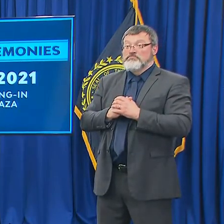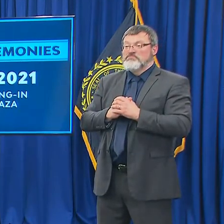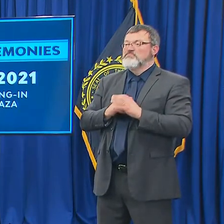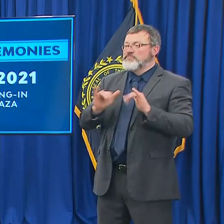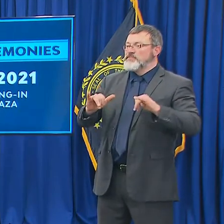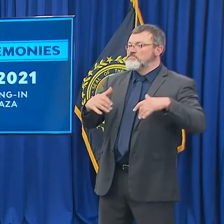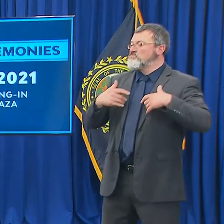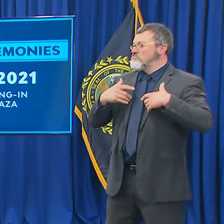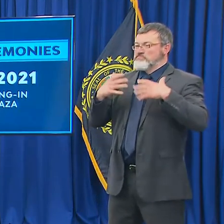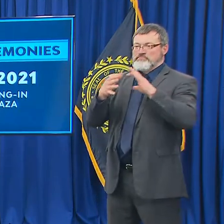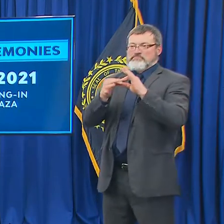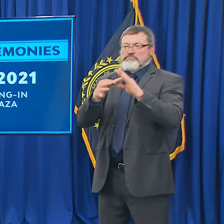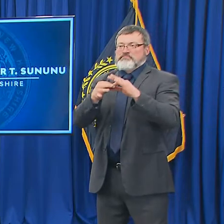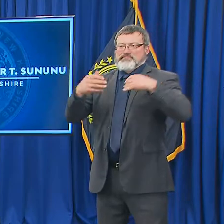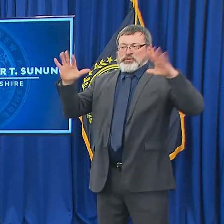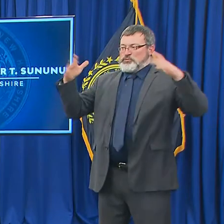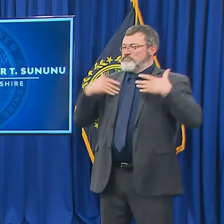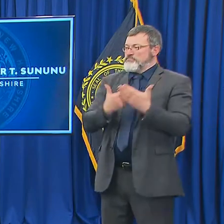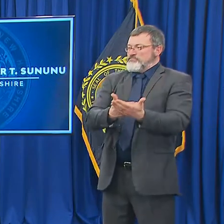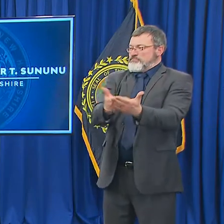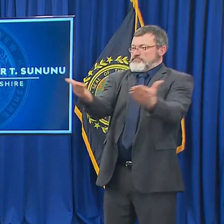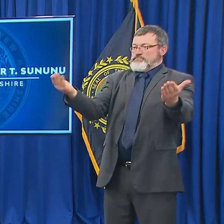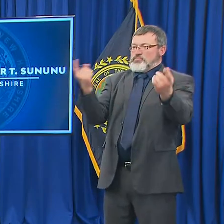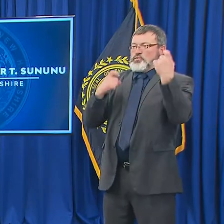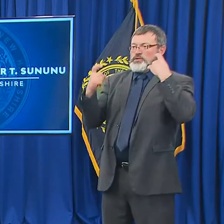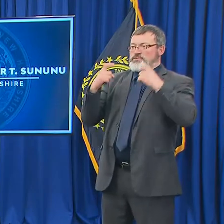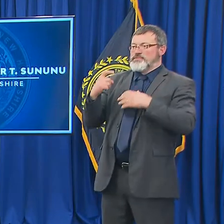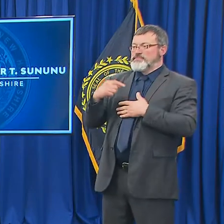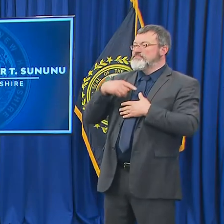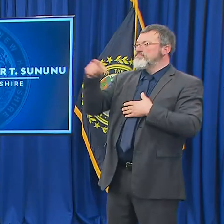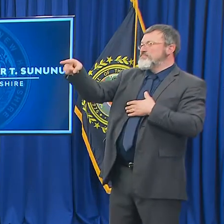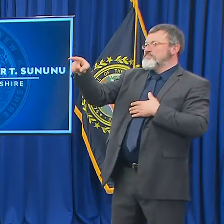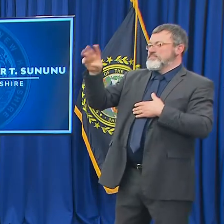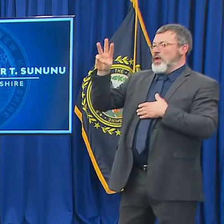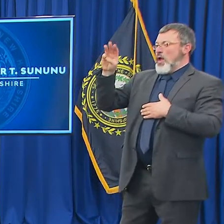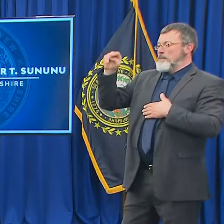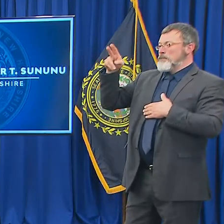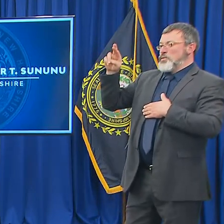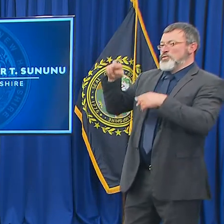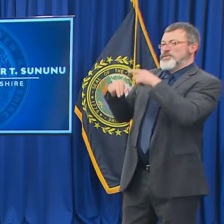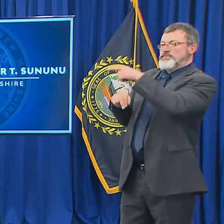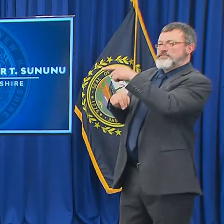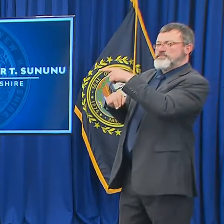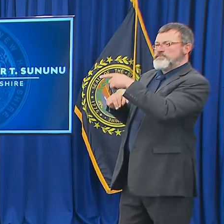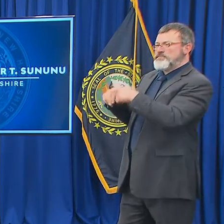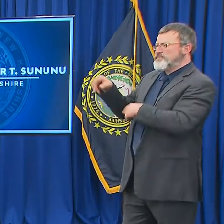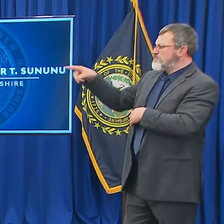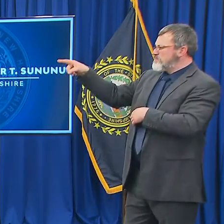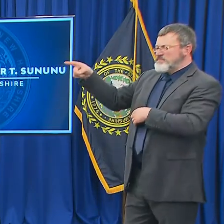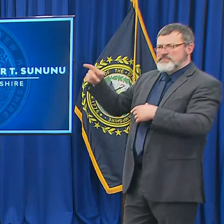range something like that percent positive had bumped up a little over 4 percent. But I was consistently within 4 and 5 percent